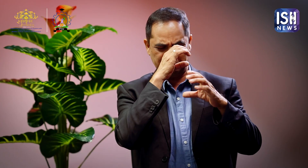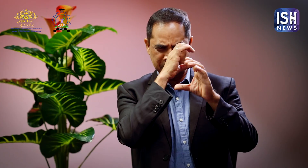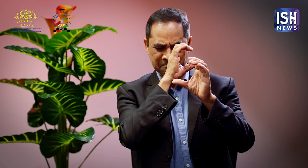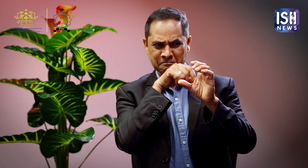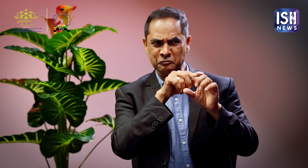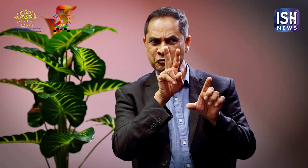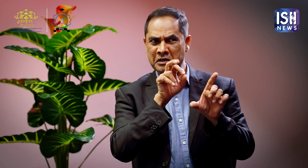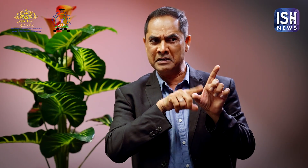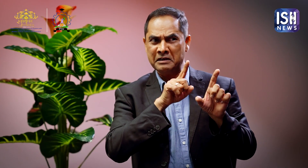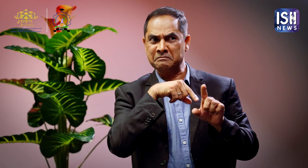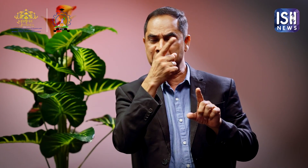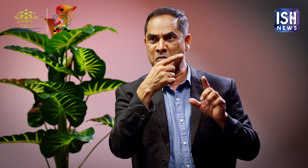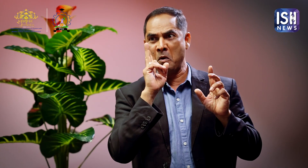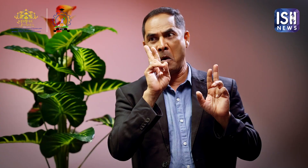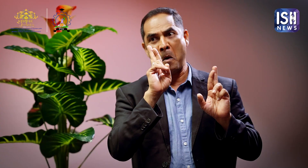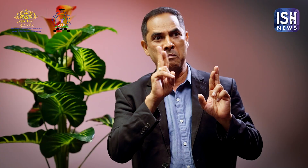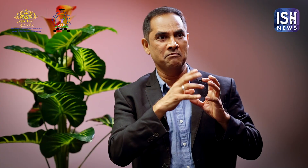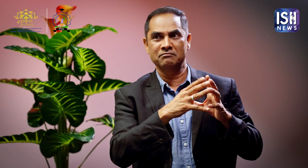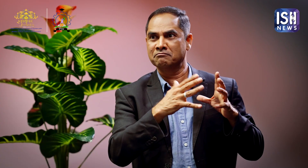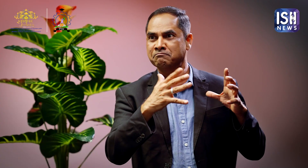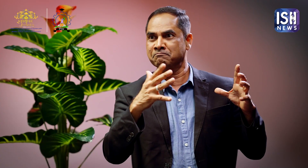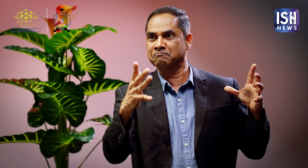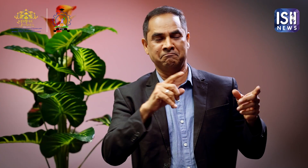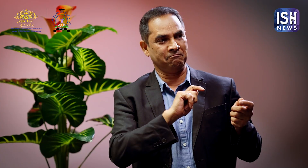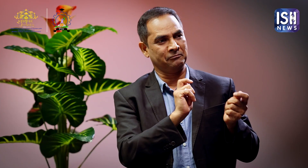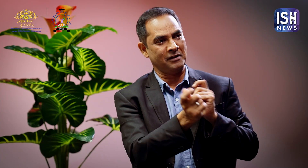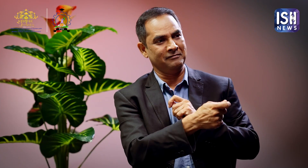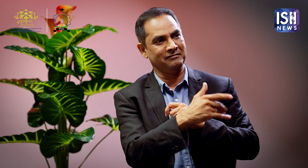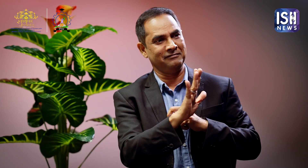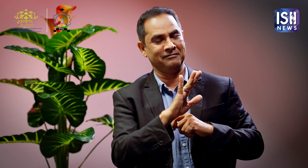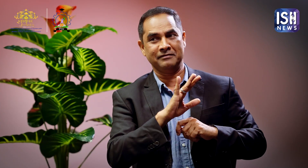At that time, I predicted that in 20 years, there would be significant expansion and new developments in the initiative.